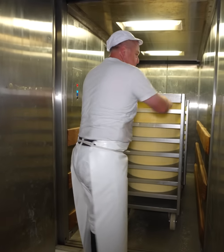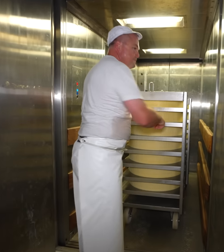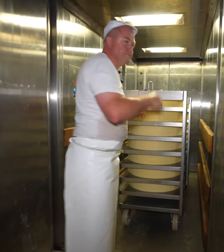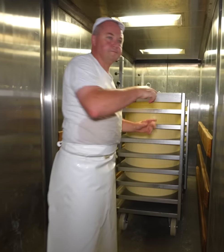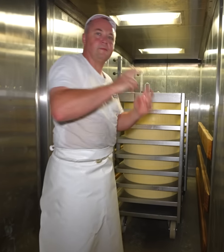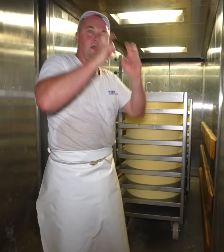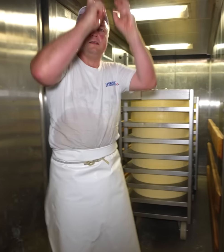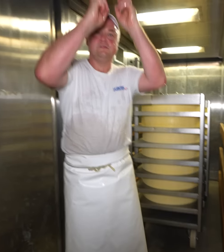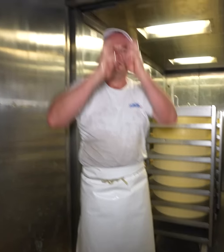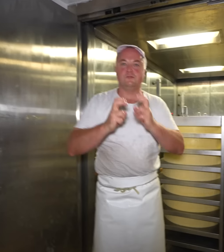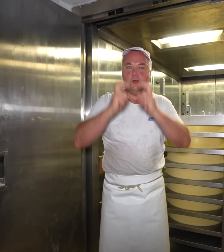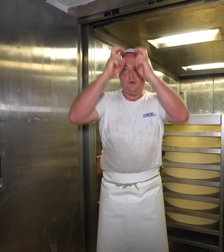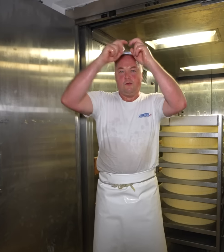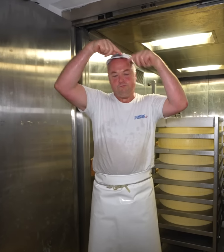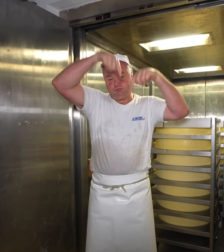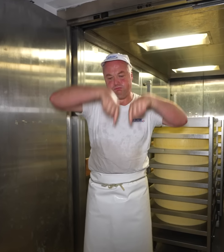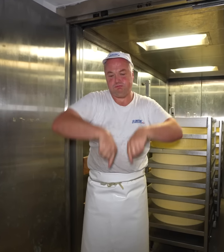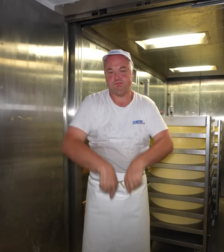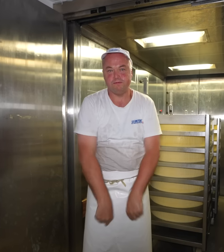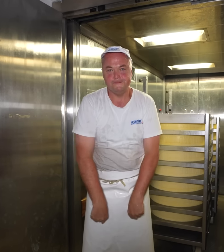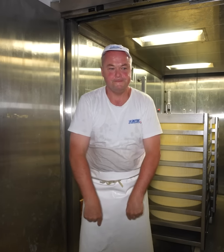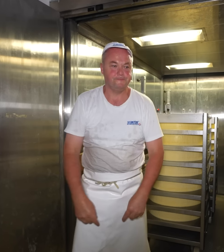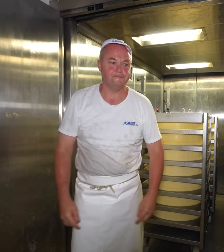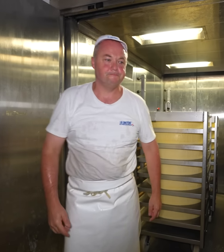This is the elevator. It will go downstairs.